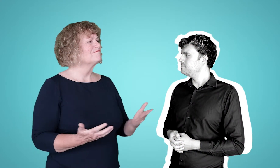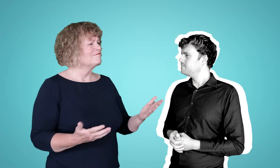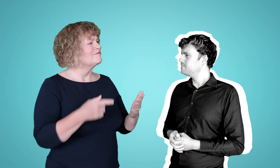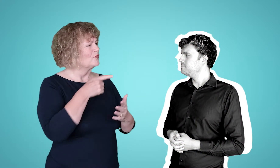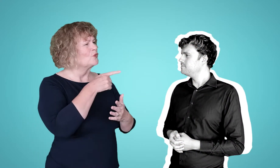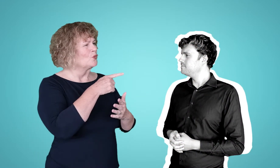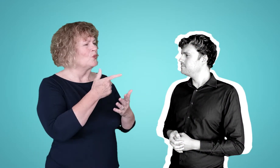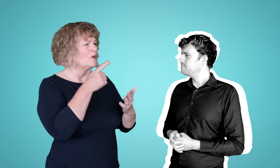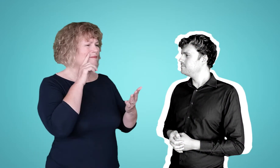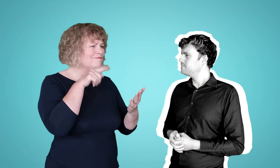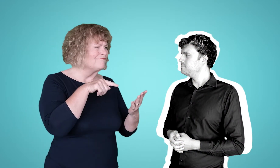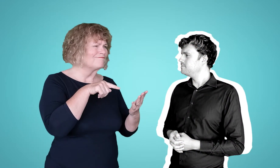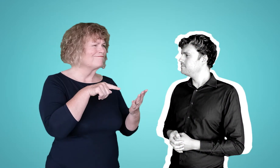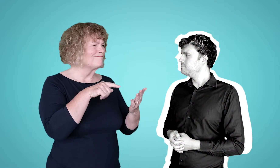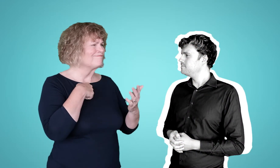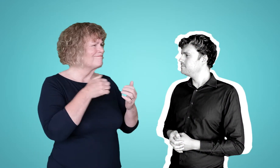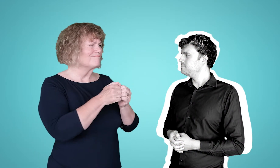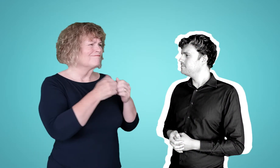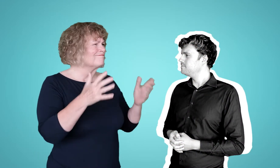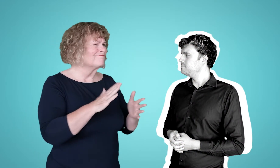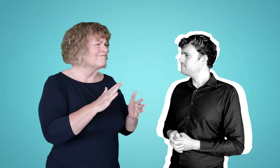If you do not agree with the decision you have been given.